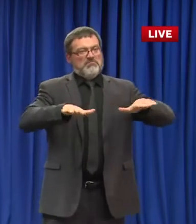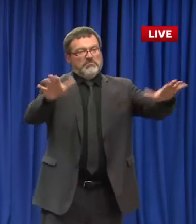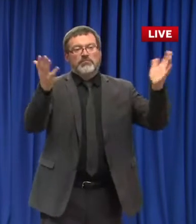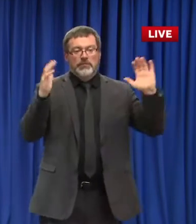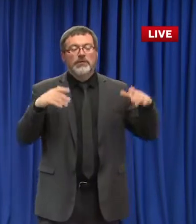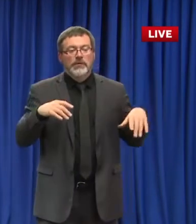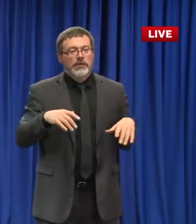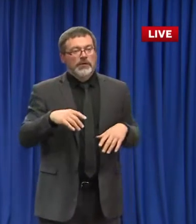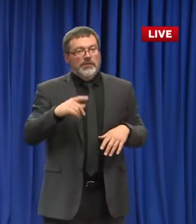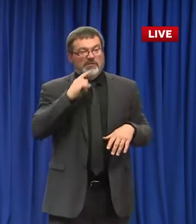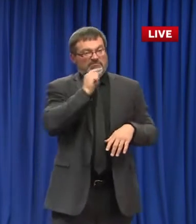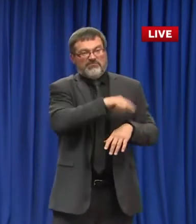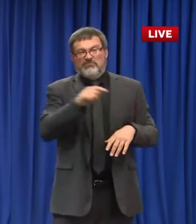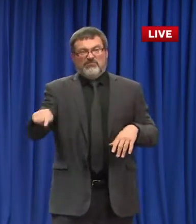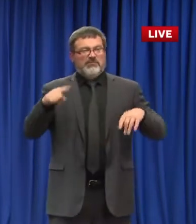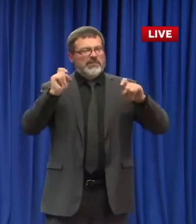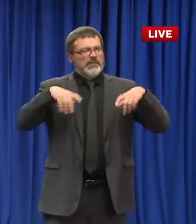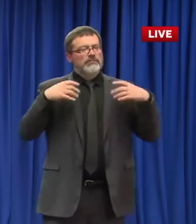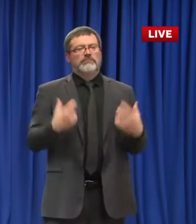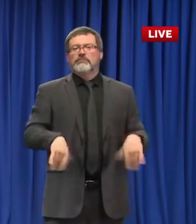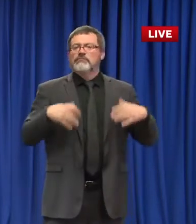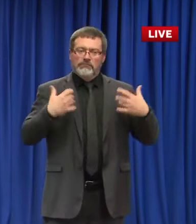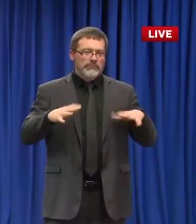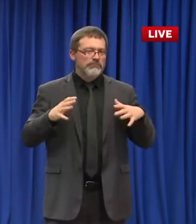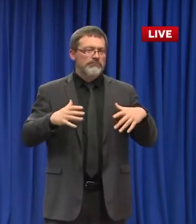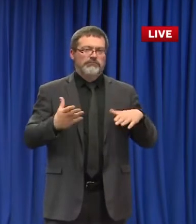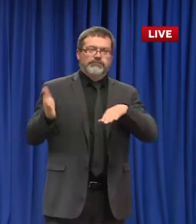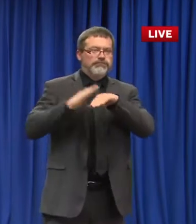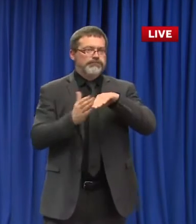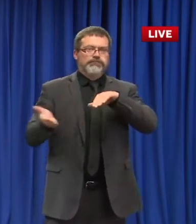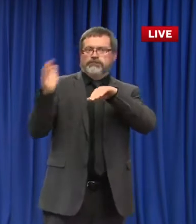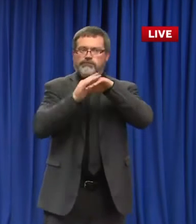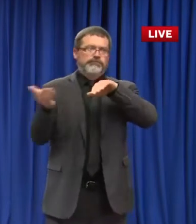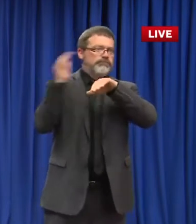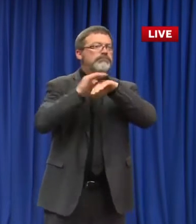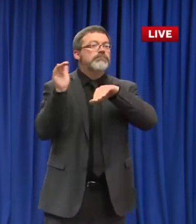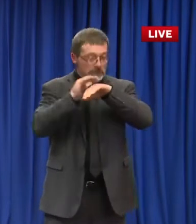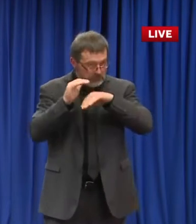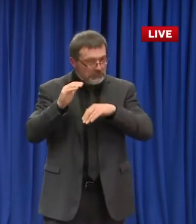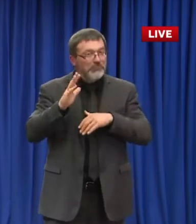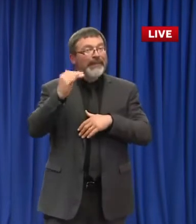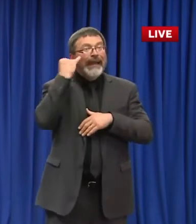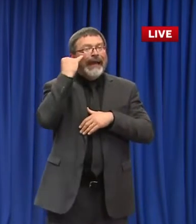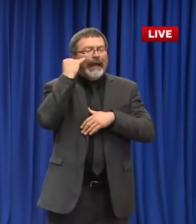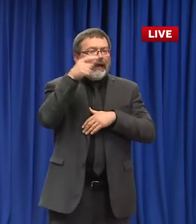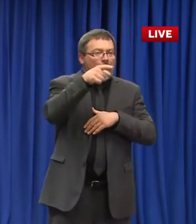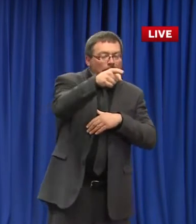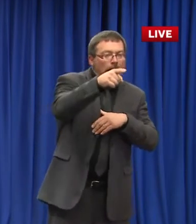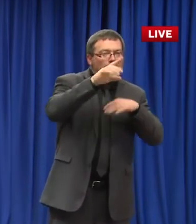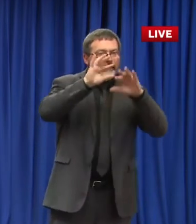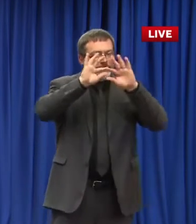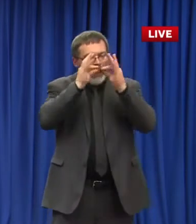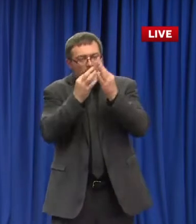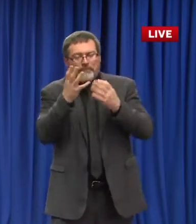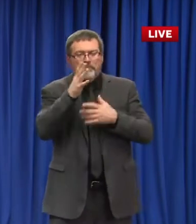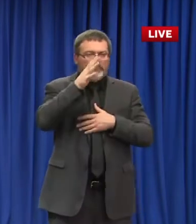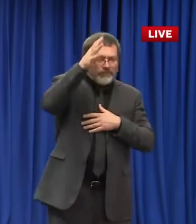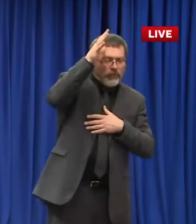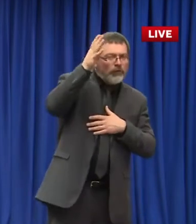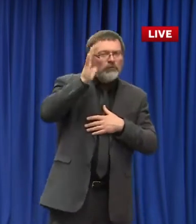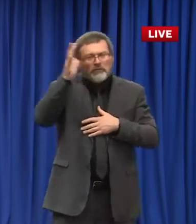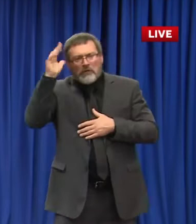DAY THAT INCLUDES HOUSEHOLD FAMILY MEMBERS OF VULNERABLE CITIZENS AND CHILD CARE WORKERS IN CHILDCARE CENTERS.